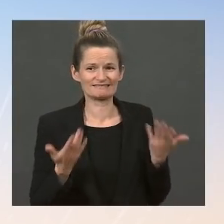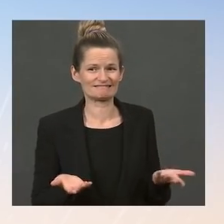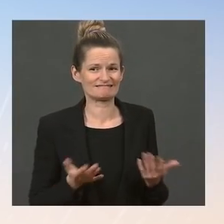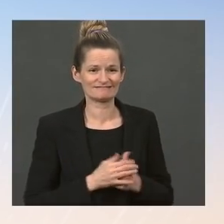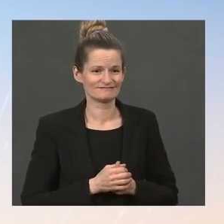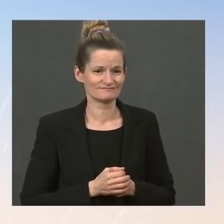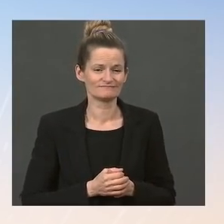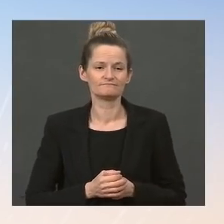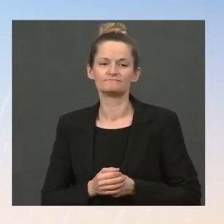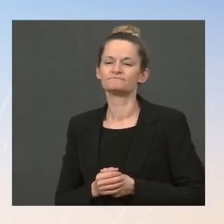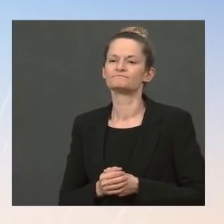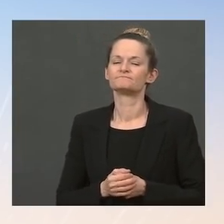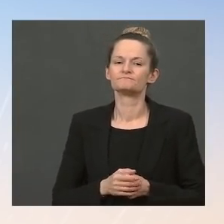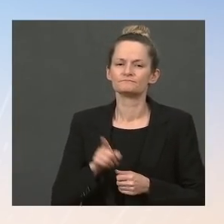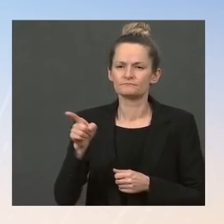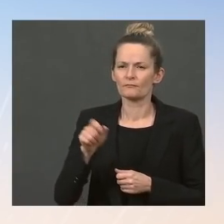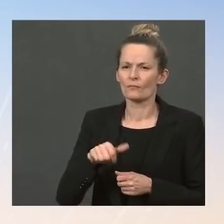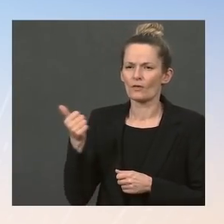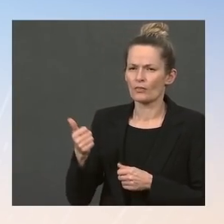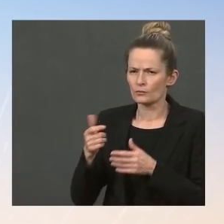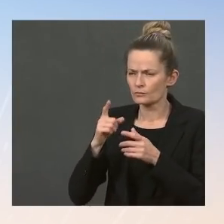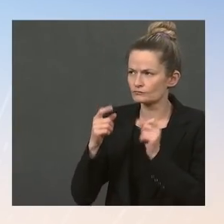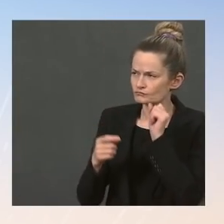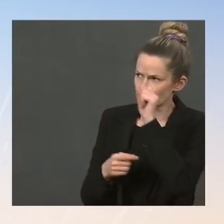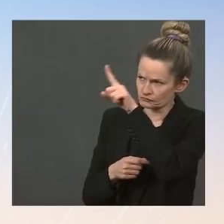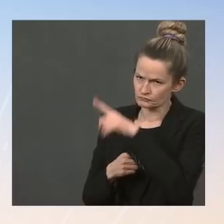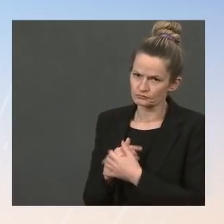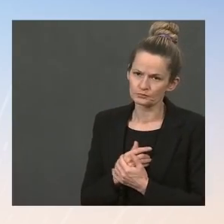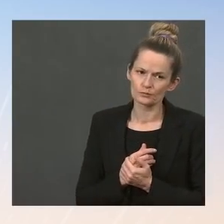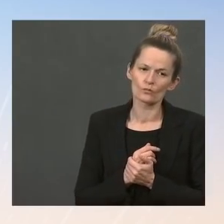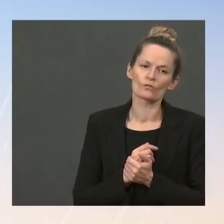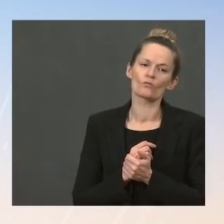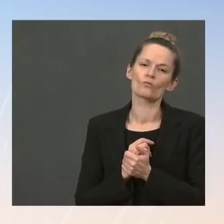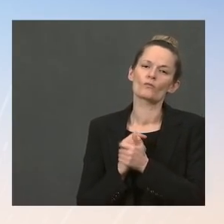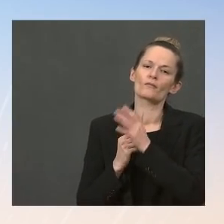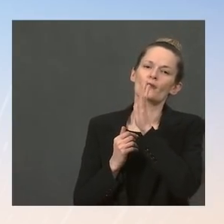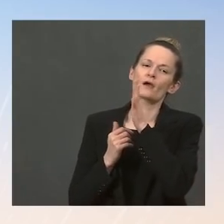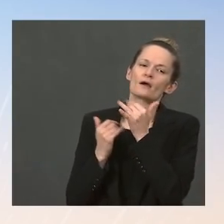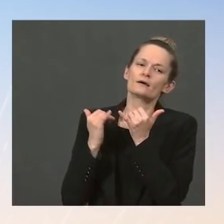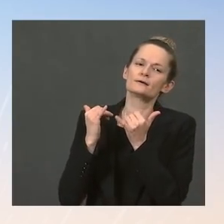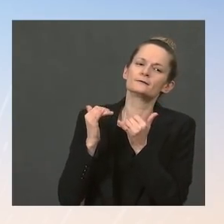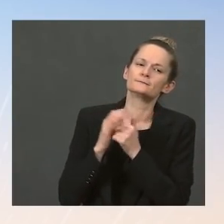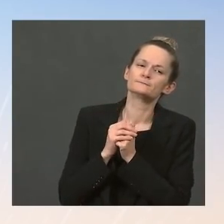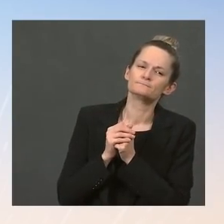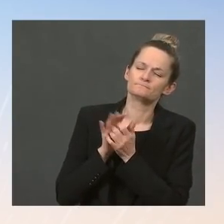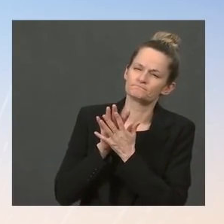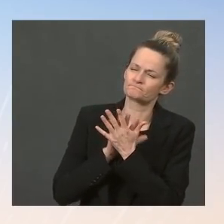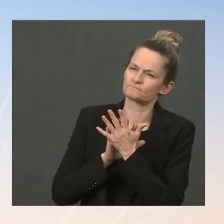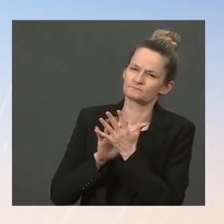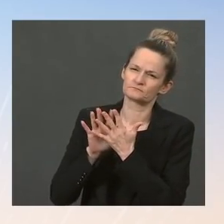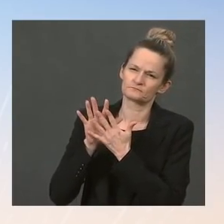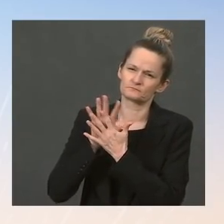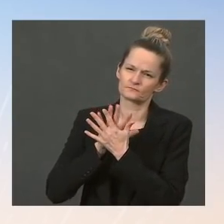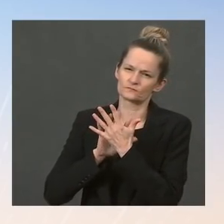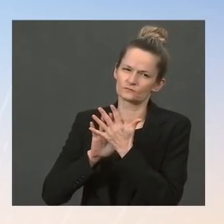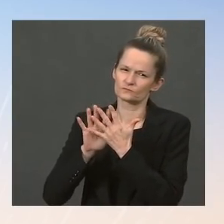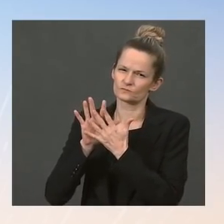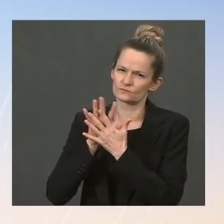blocked the Biden administration from expelling migrant families under the public health order in a new ruling. It takes effect in 14 days.